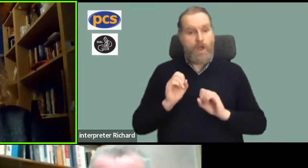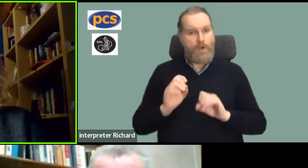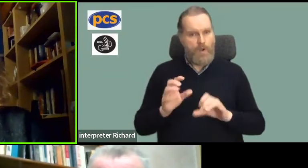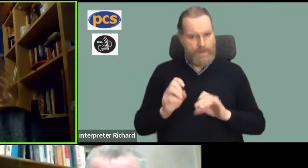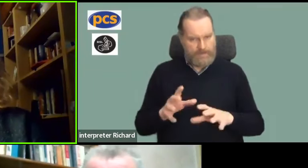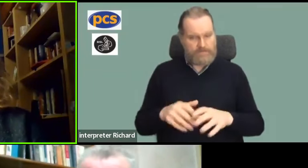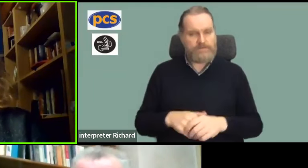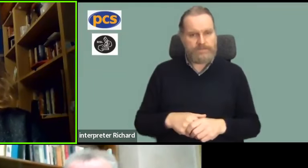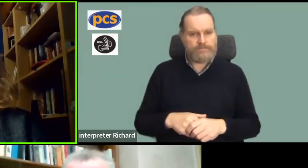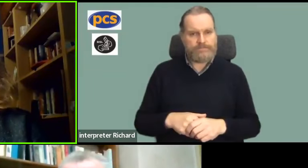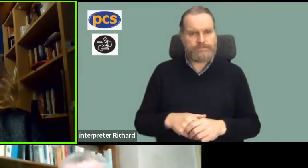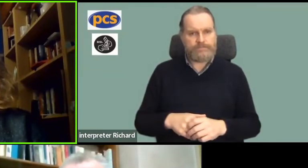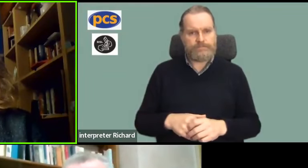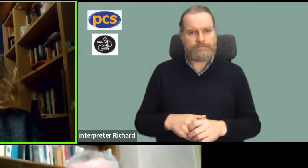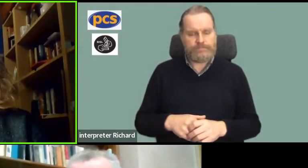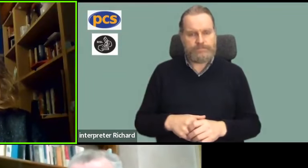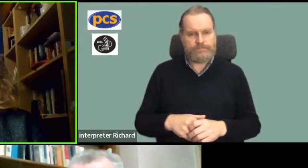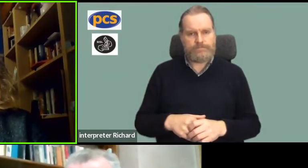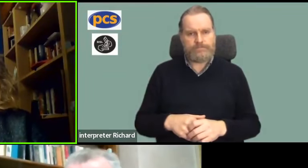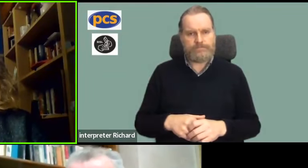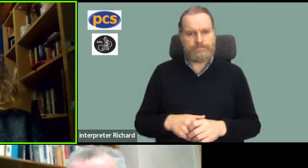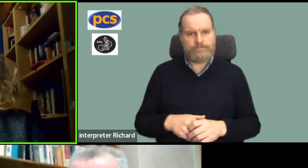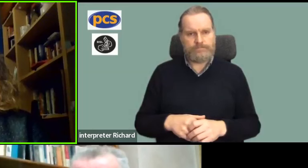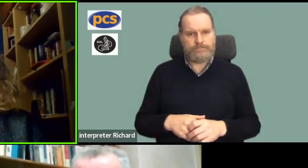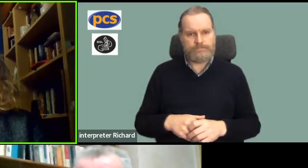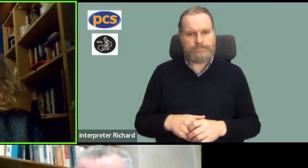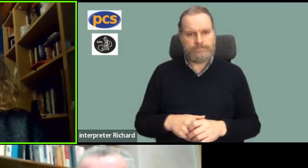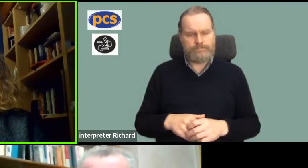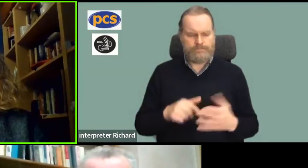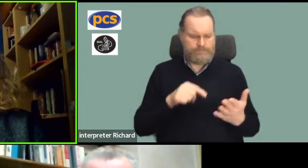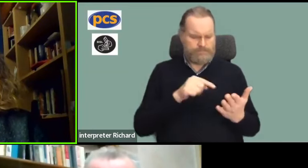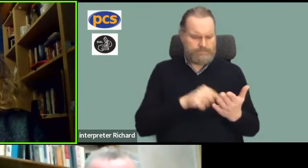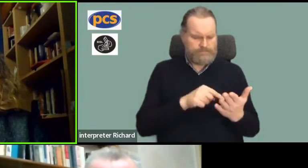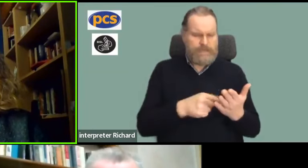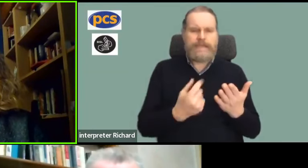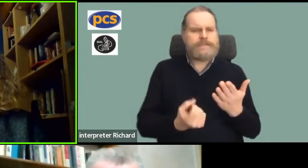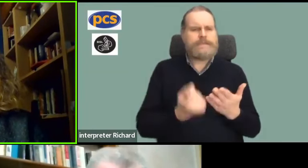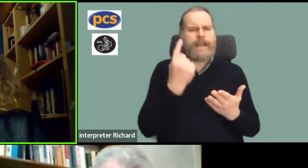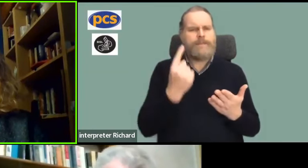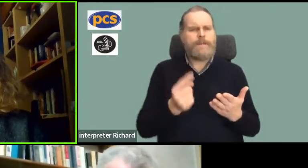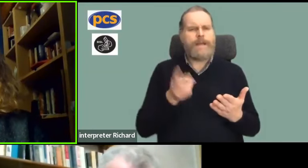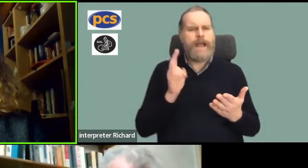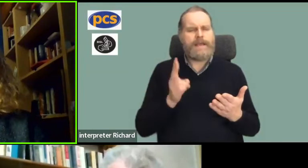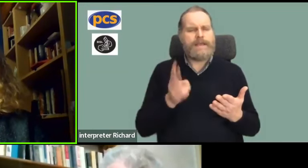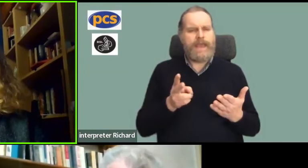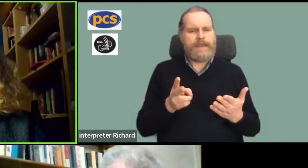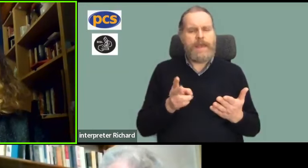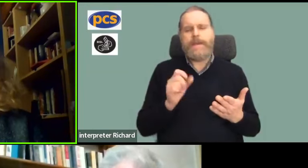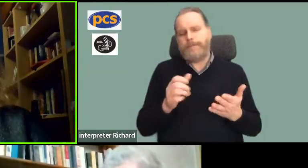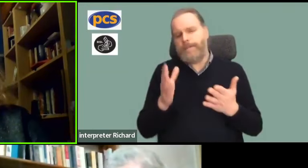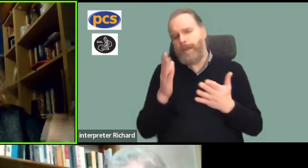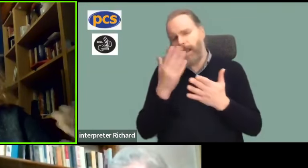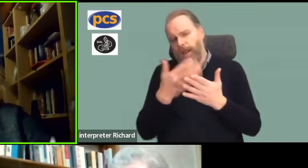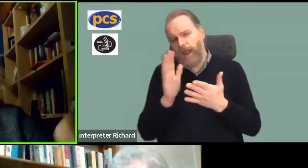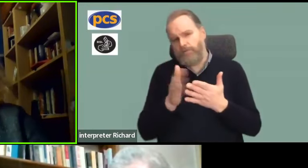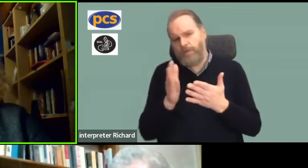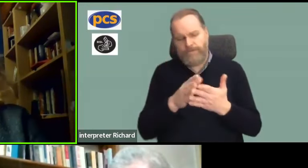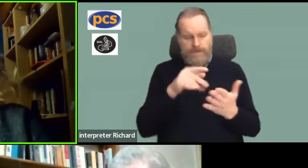a couple of comments modeling hat you might welcome back to. I , you might welcome back to you might welcome back to. I think you have covered this point but it it's point but it it's clearly point, but it it's clearly